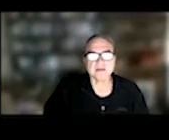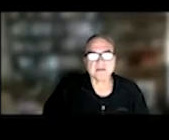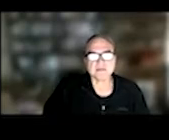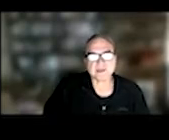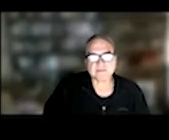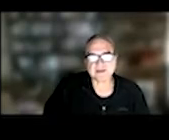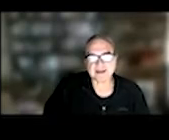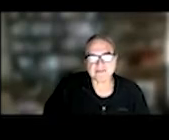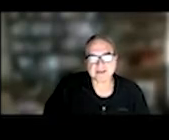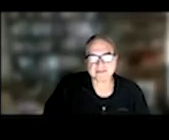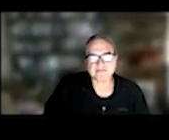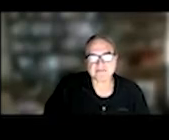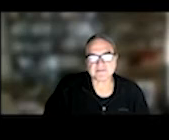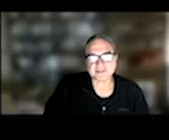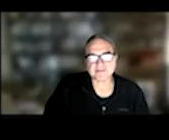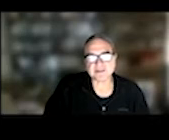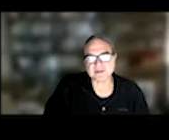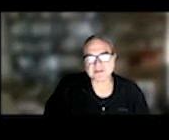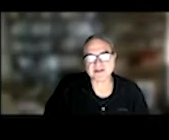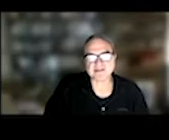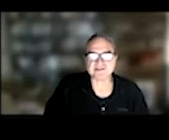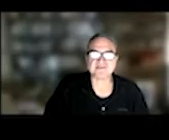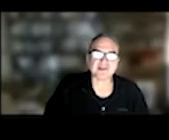So again we have the highest rates of disability, but also highest rates of